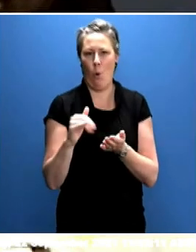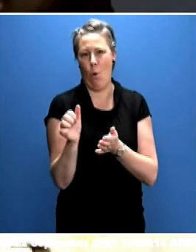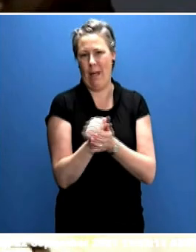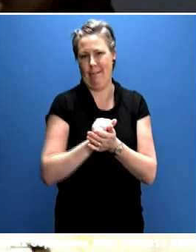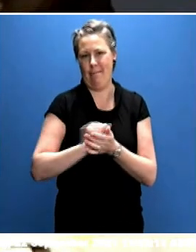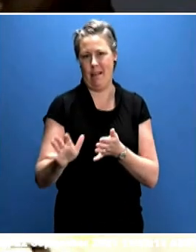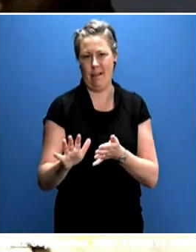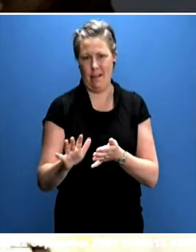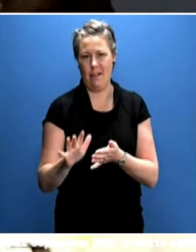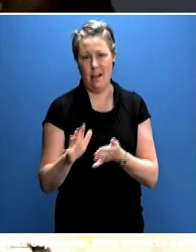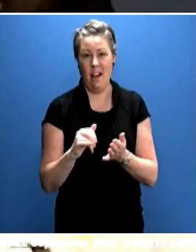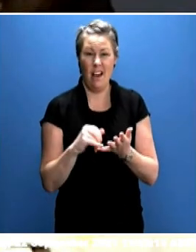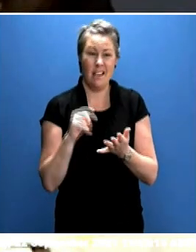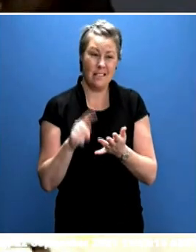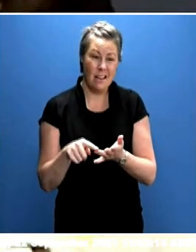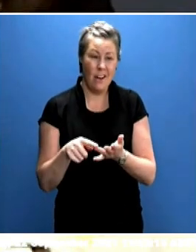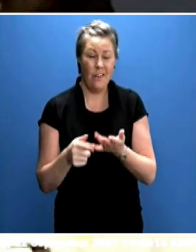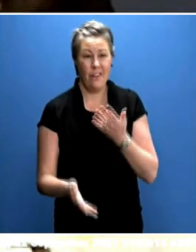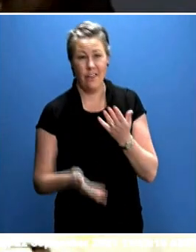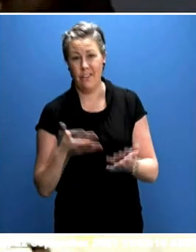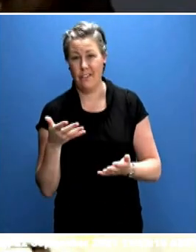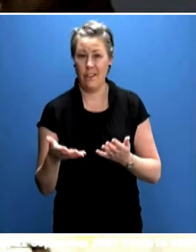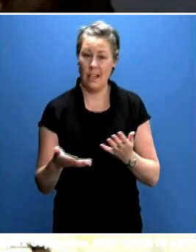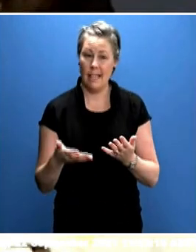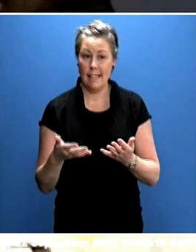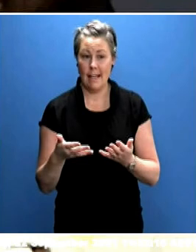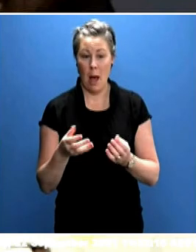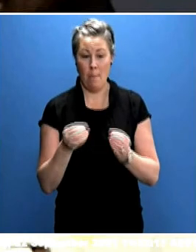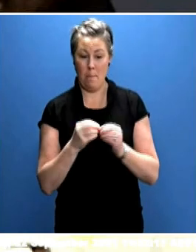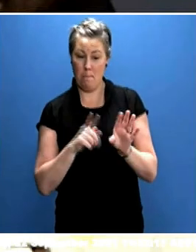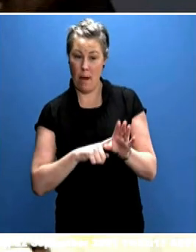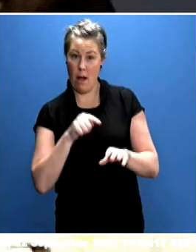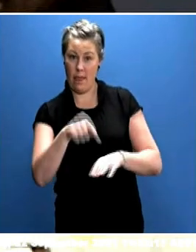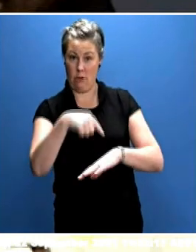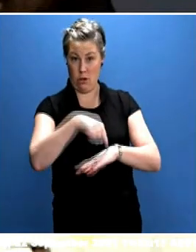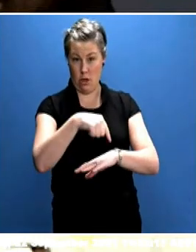They're almost certain to be at that stage --- so I'm talking